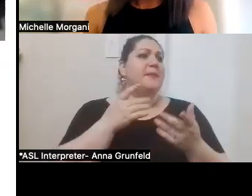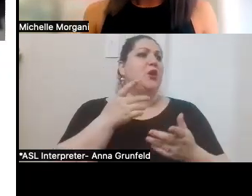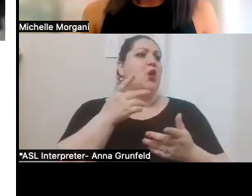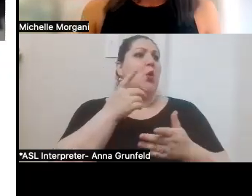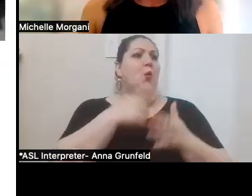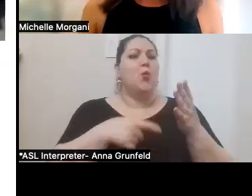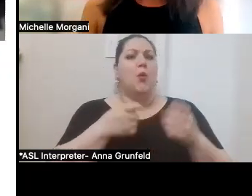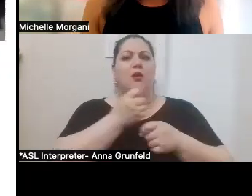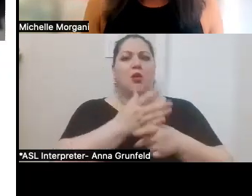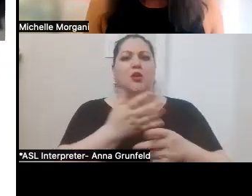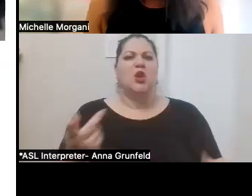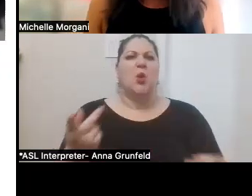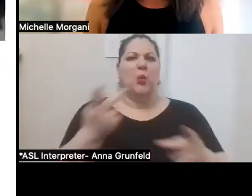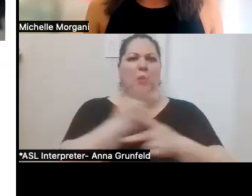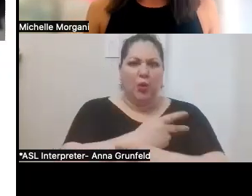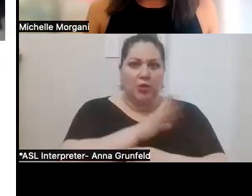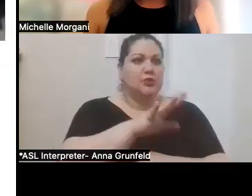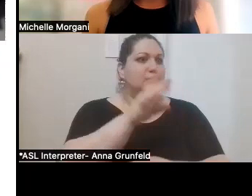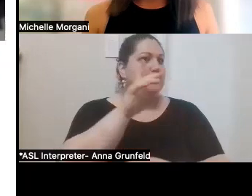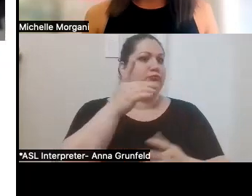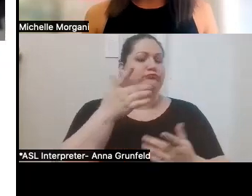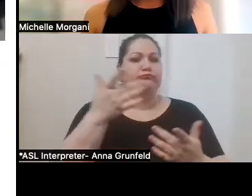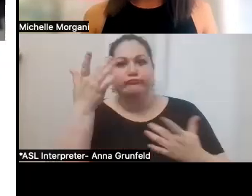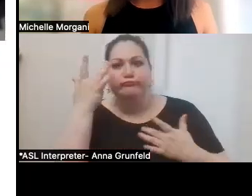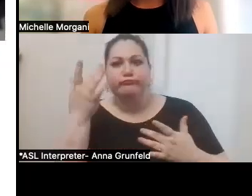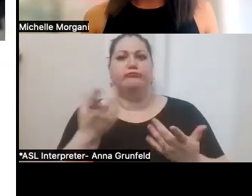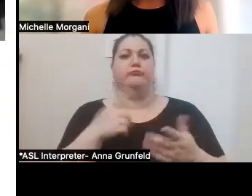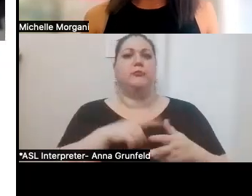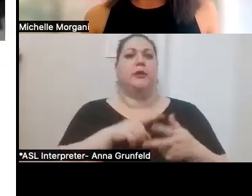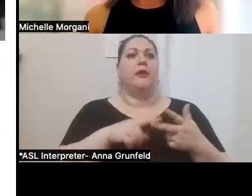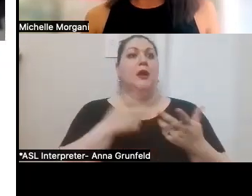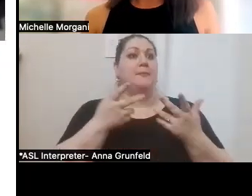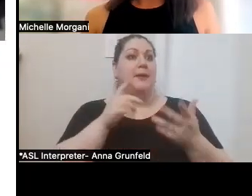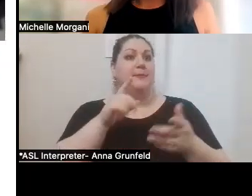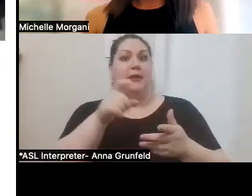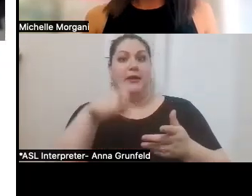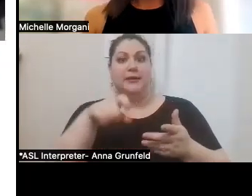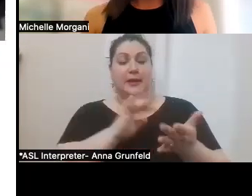Are there medical appointments and treatments that you may have to engage in during this practicum?